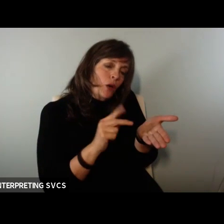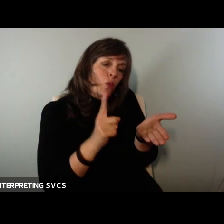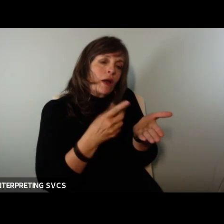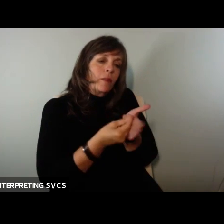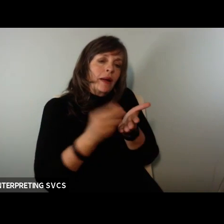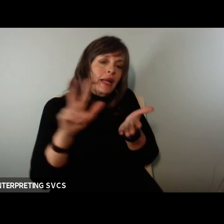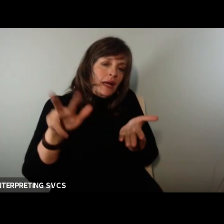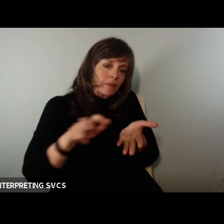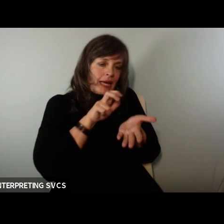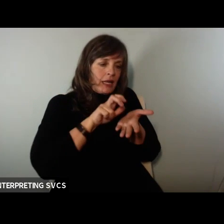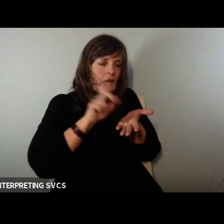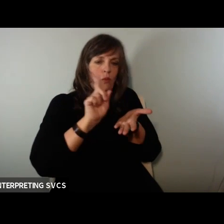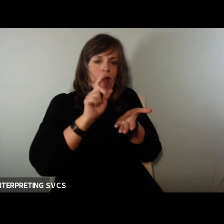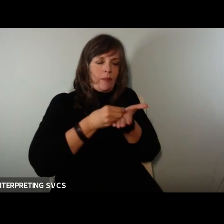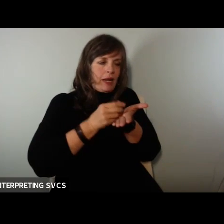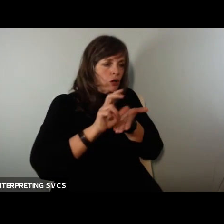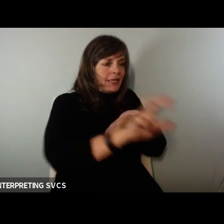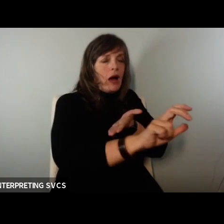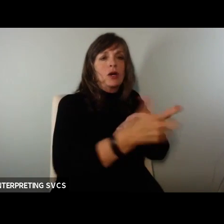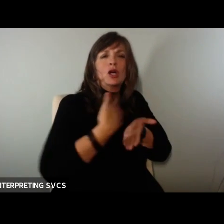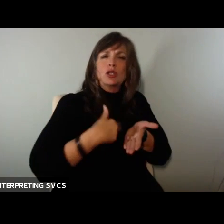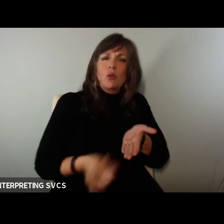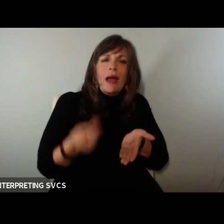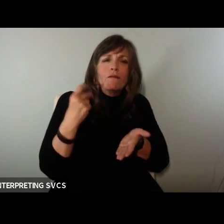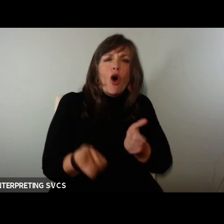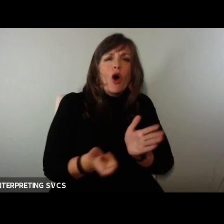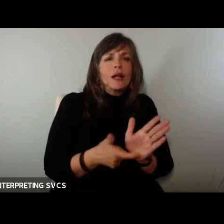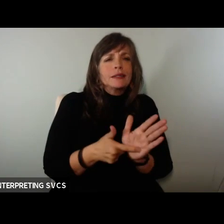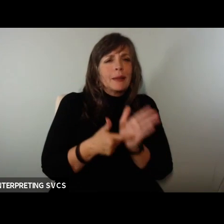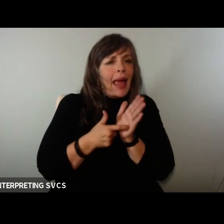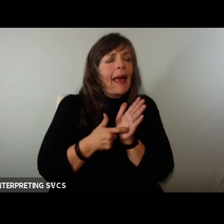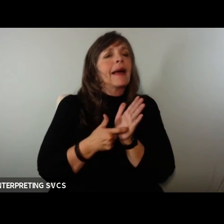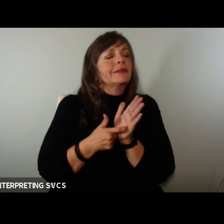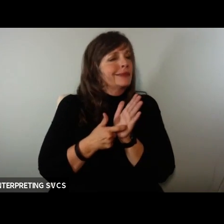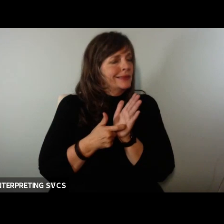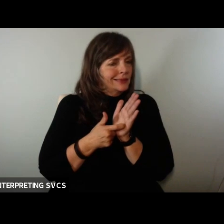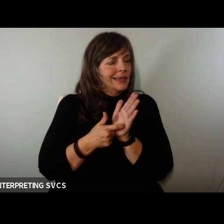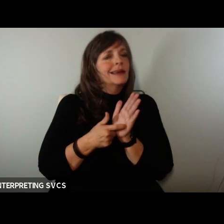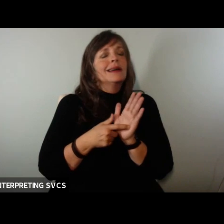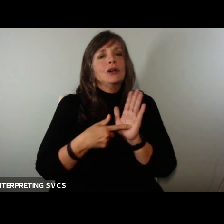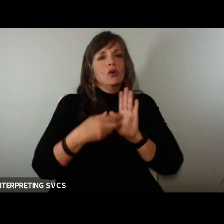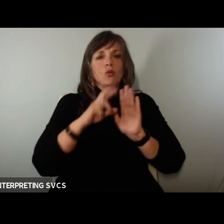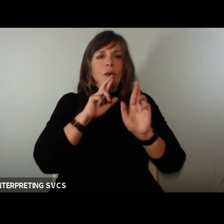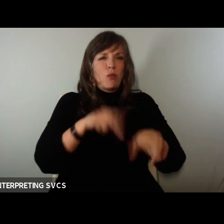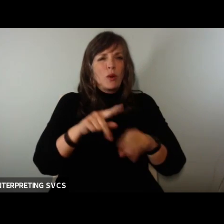to people who want to know where the money is going to. We're also very careful to make sure